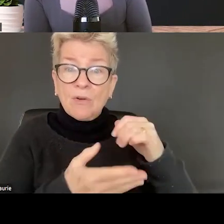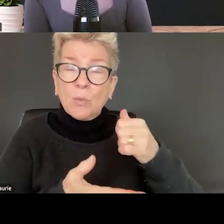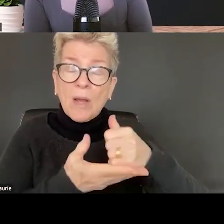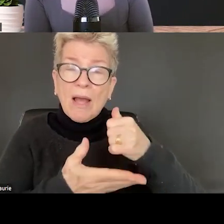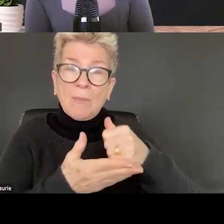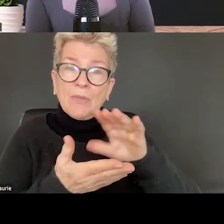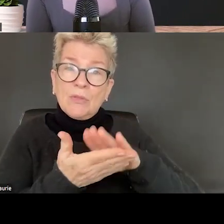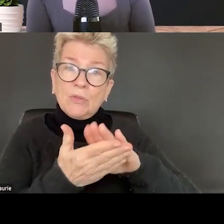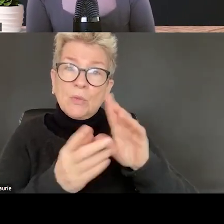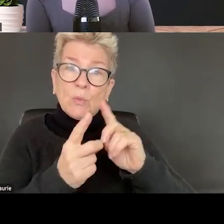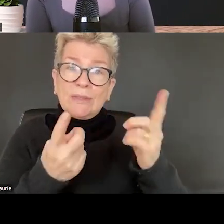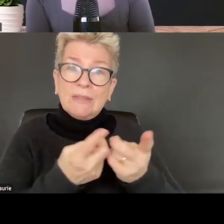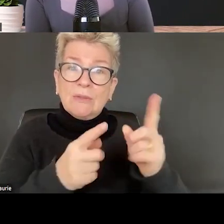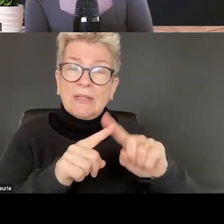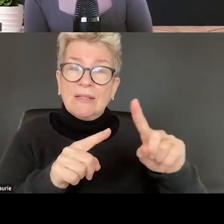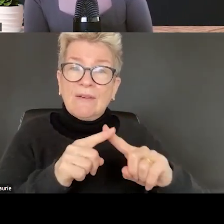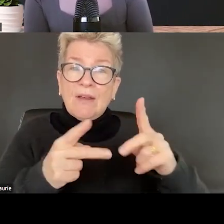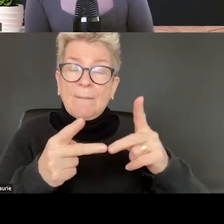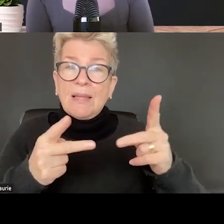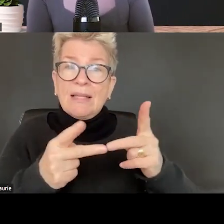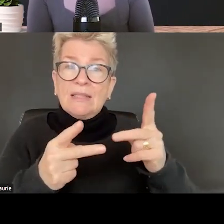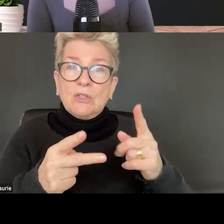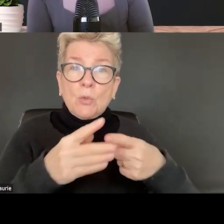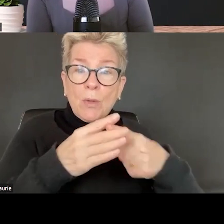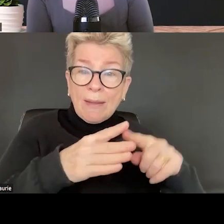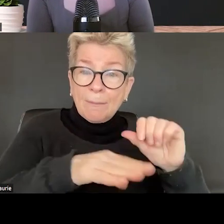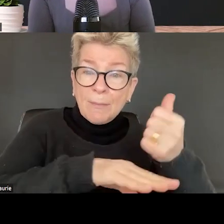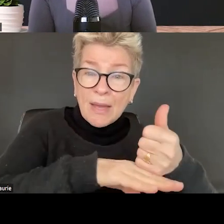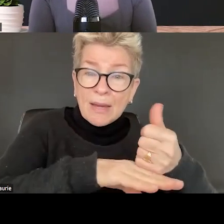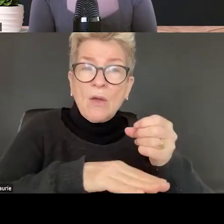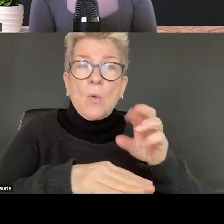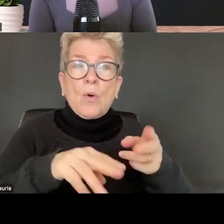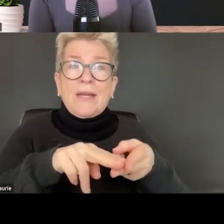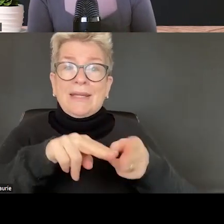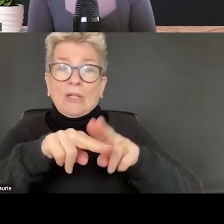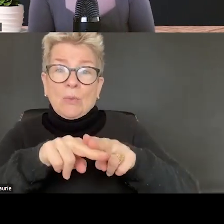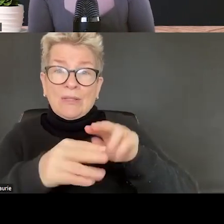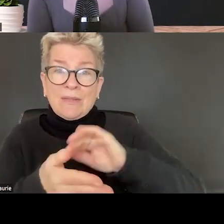sites implement or increase the amount of financial education their students and